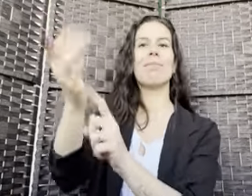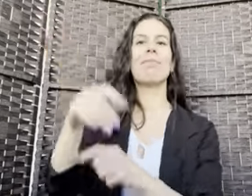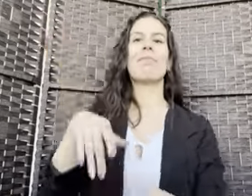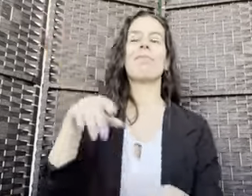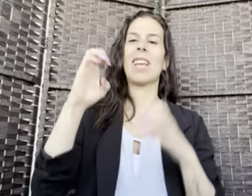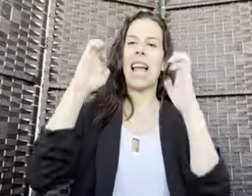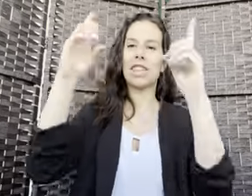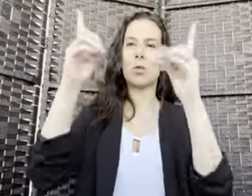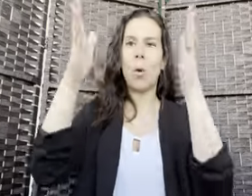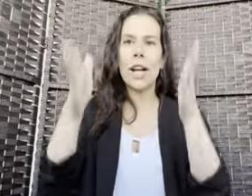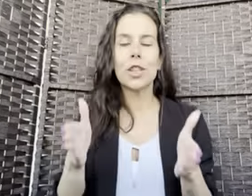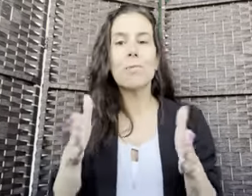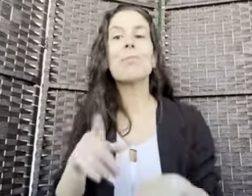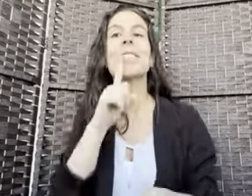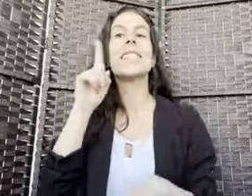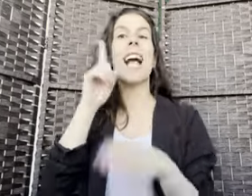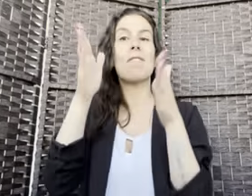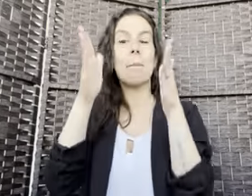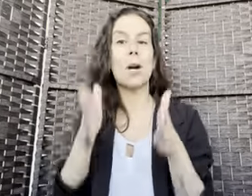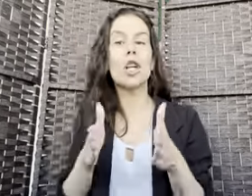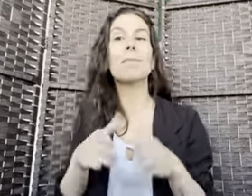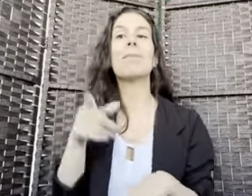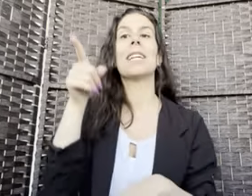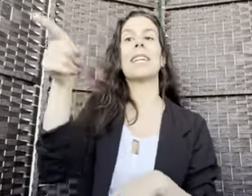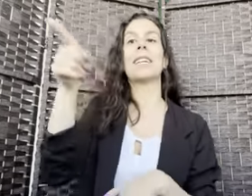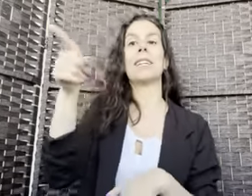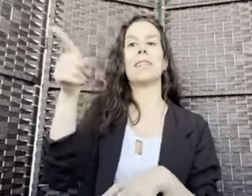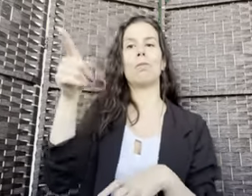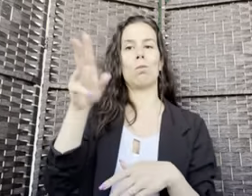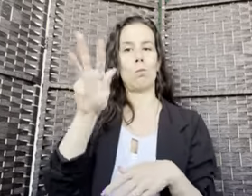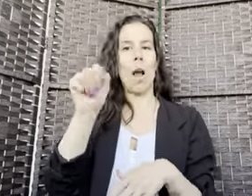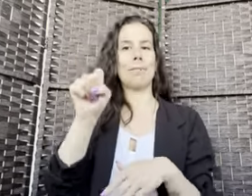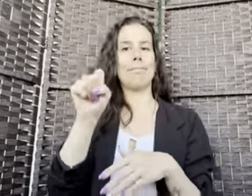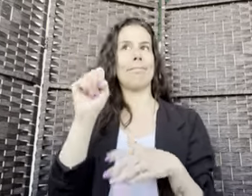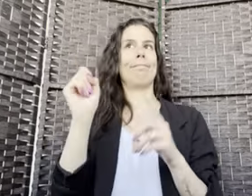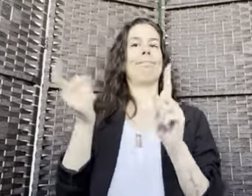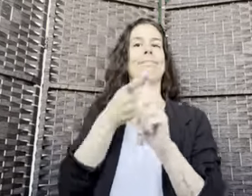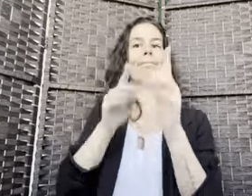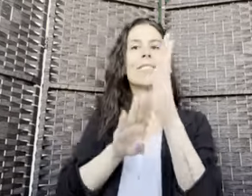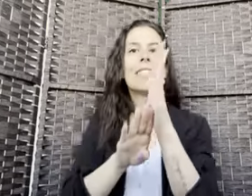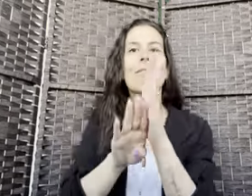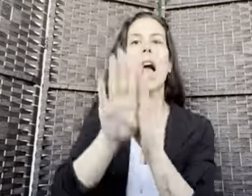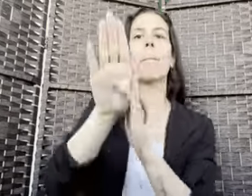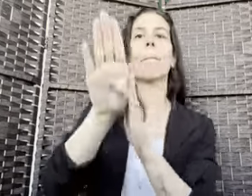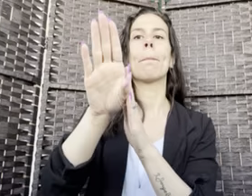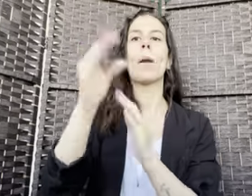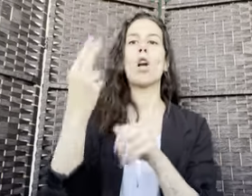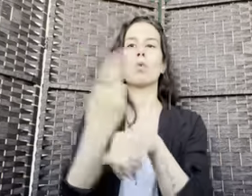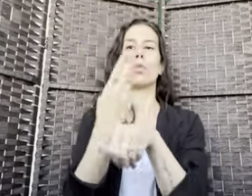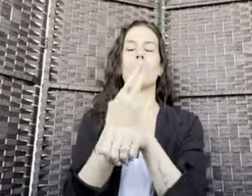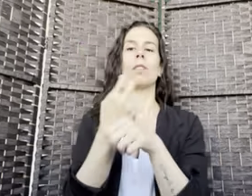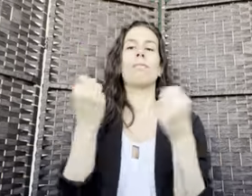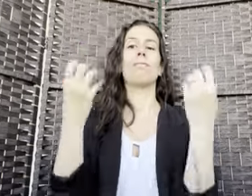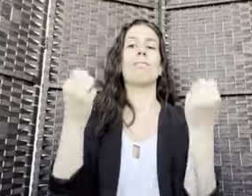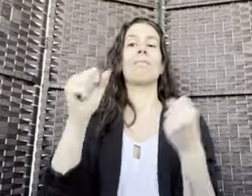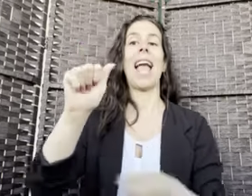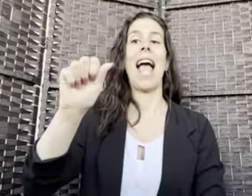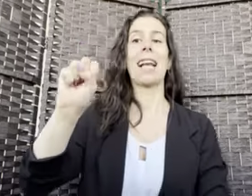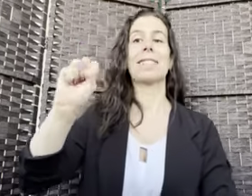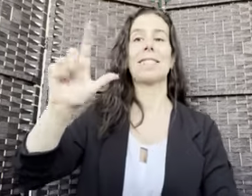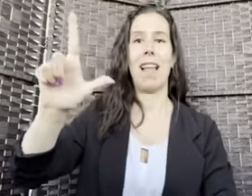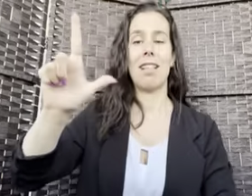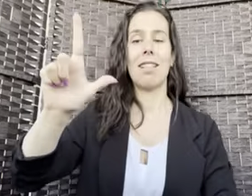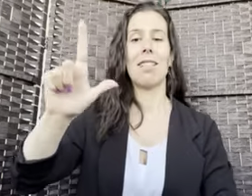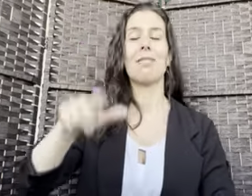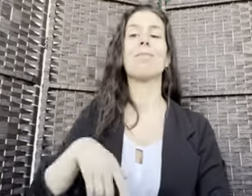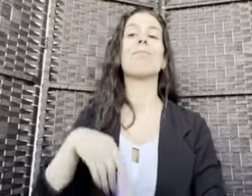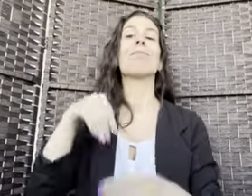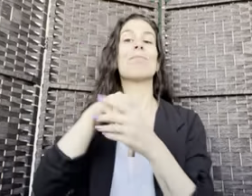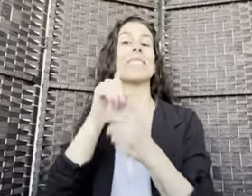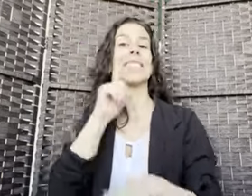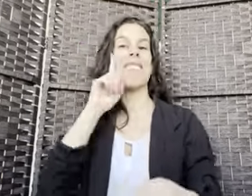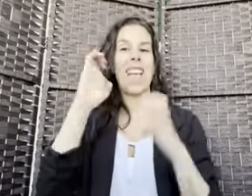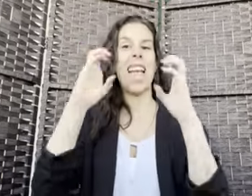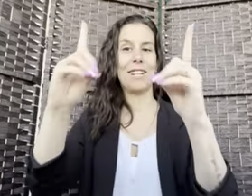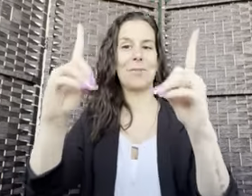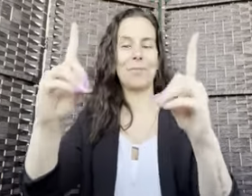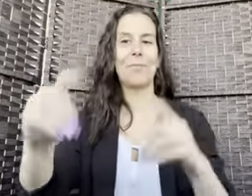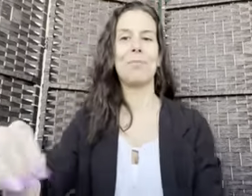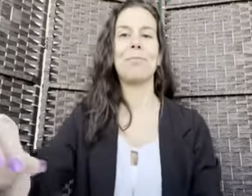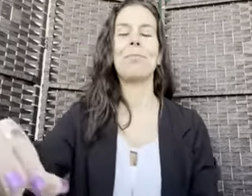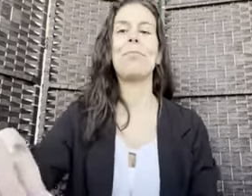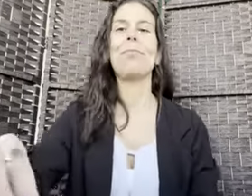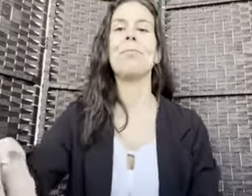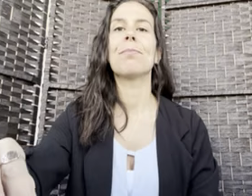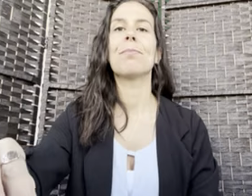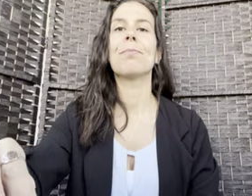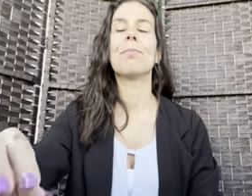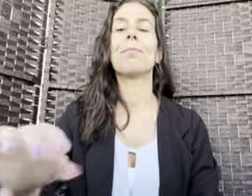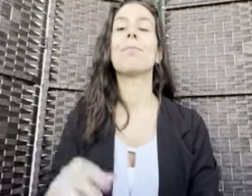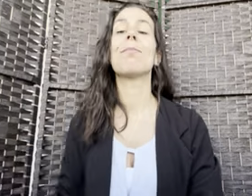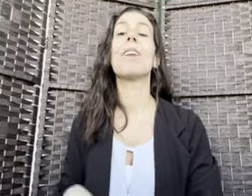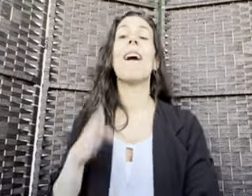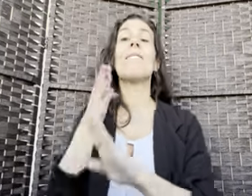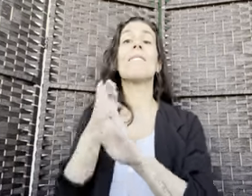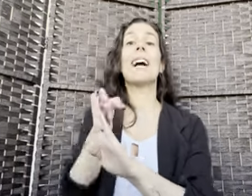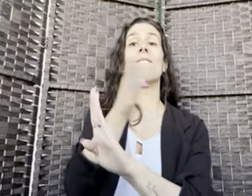As an educator and Deaf person, he was fundamental in the development and use of American Sign Language as well as Deaf Education.